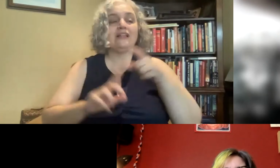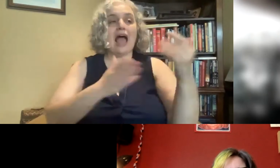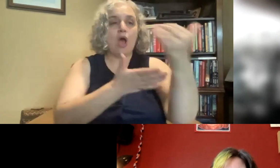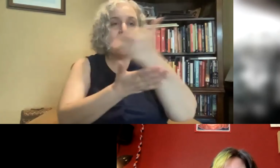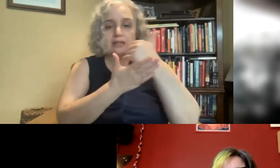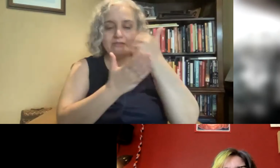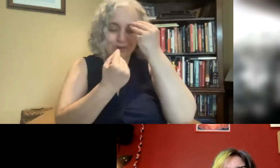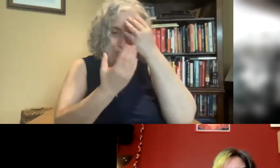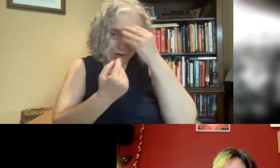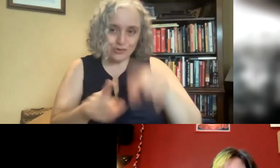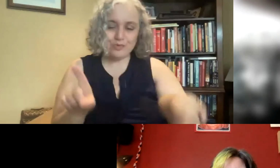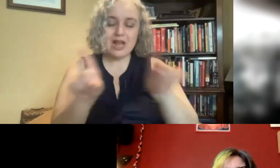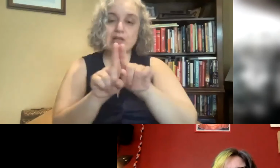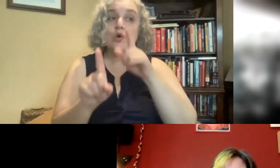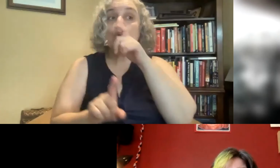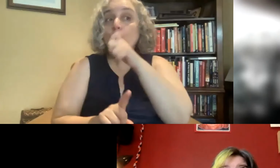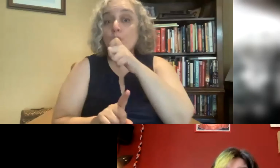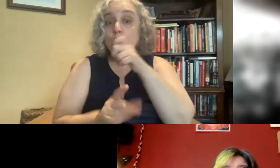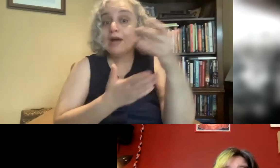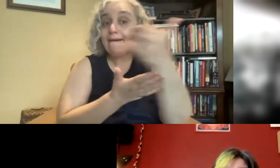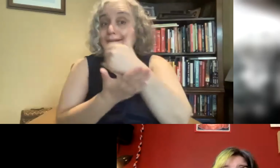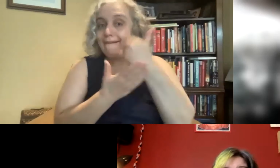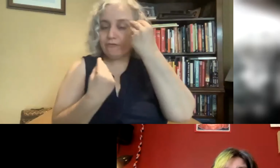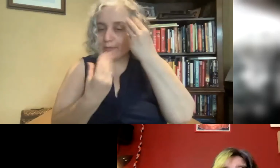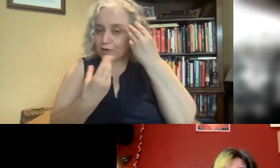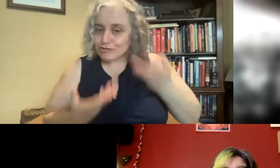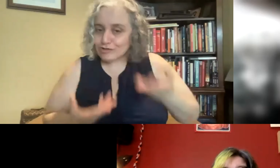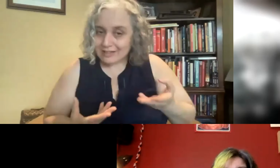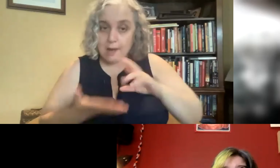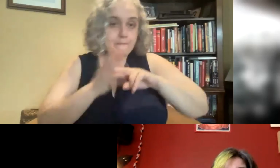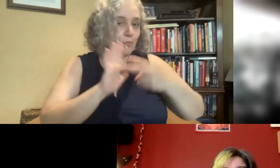but by whom and for what purposes.